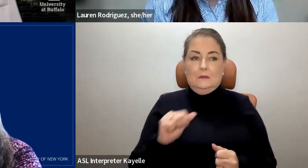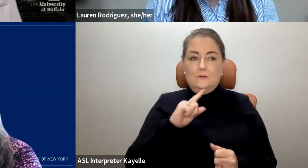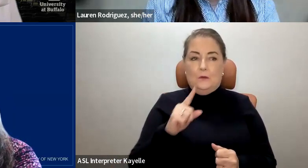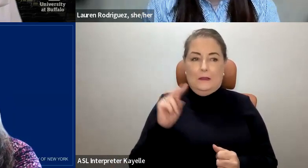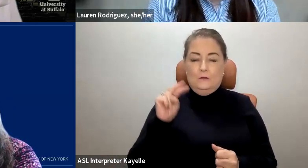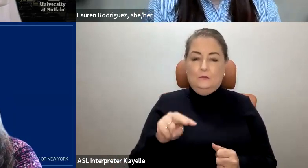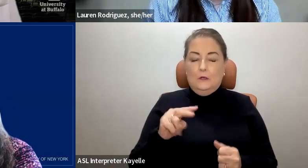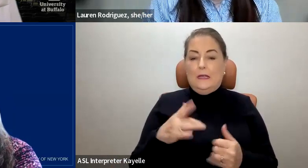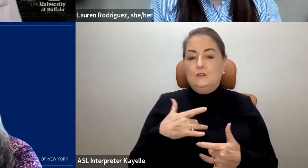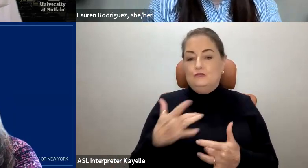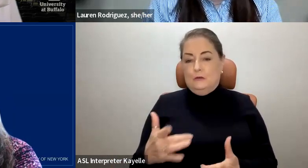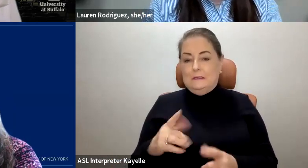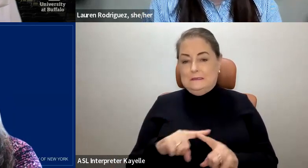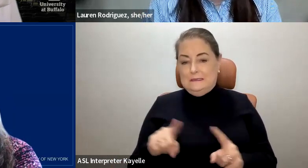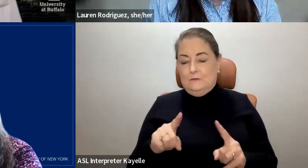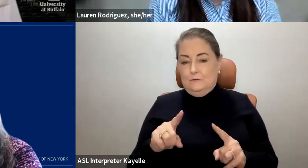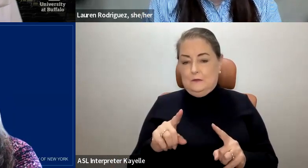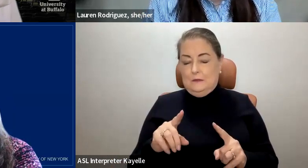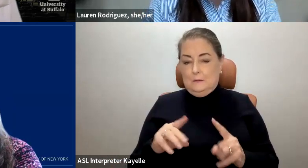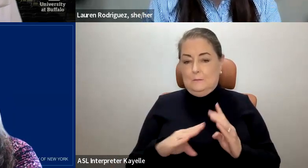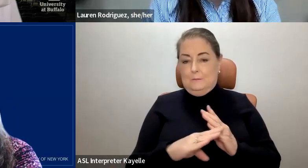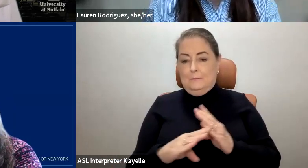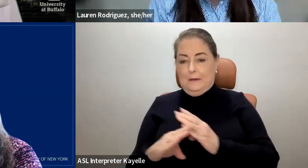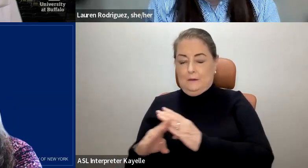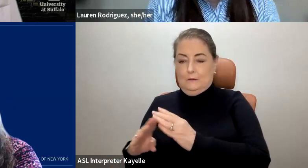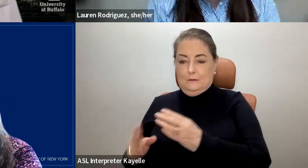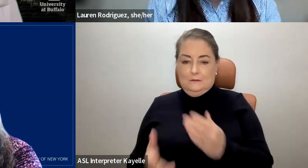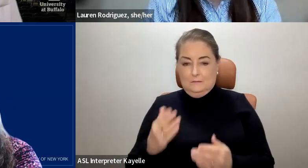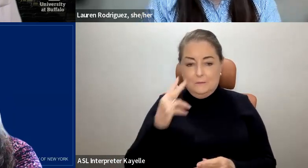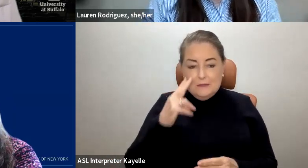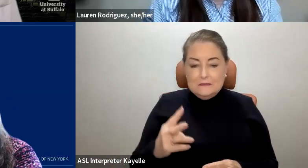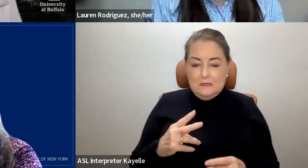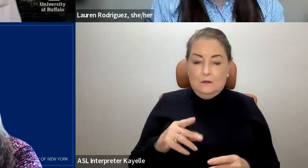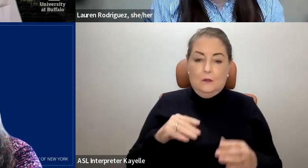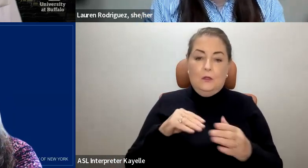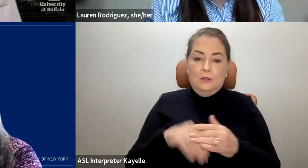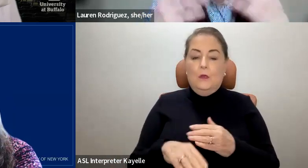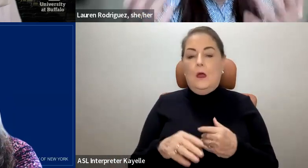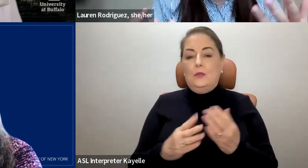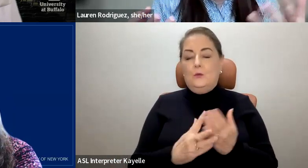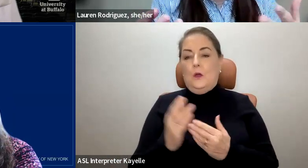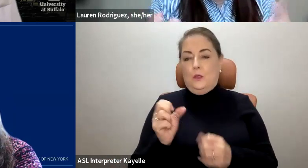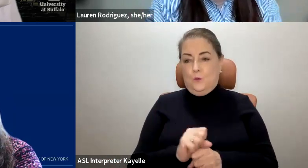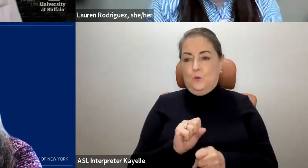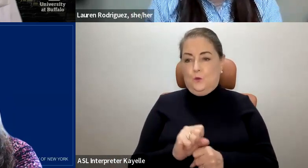trends and different barriers we meet we we may be seeing through Our work and bring it to the accessibility committee as a